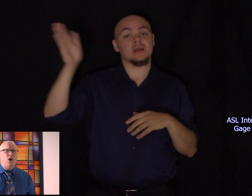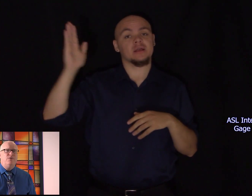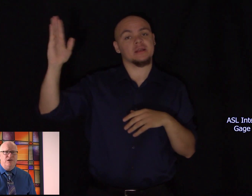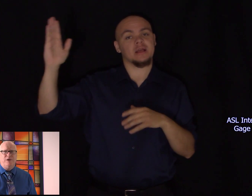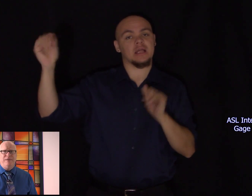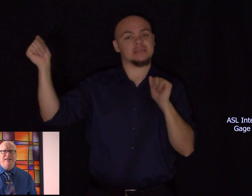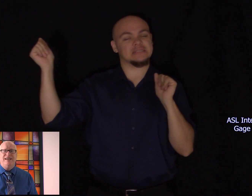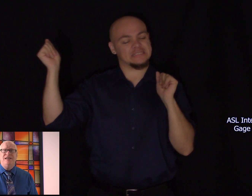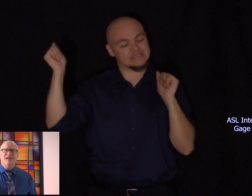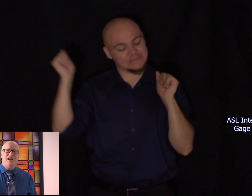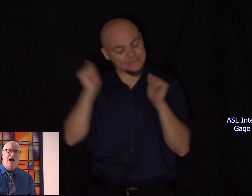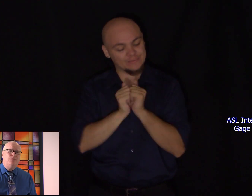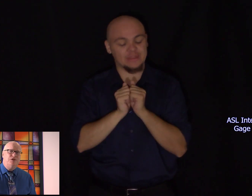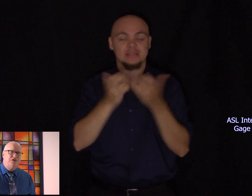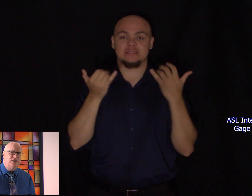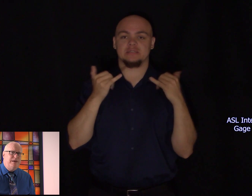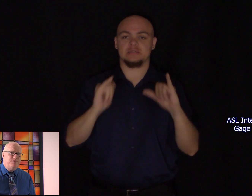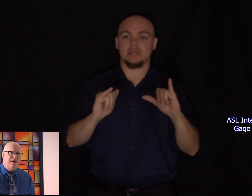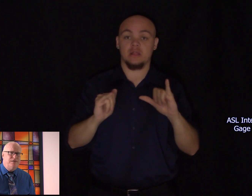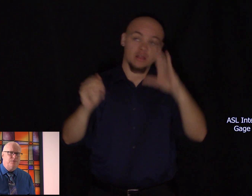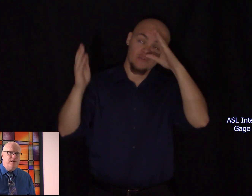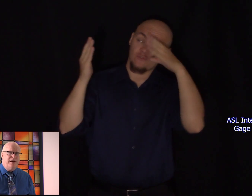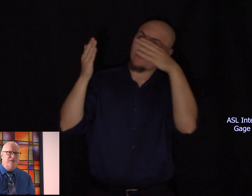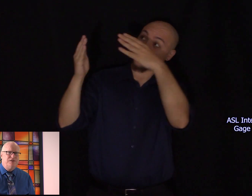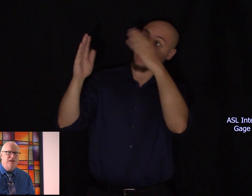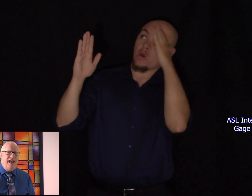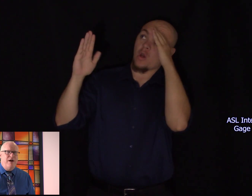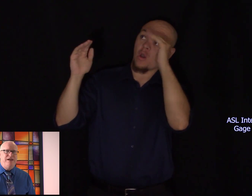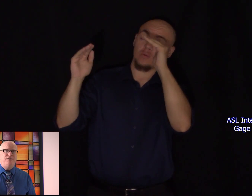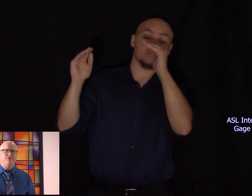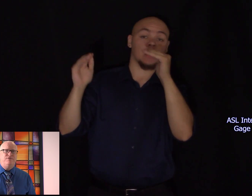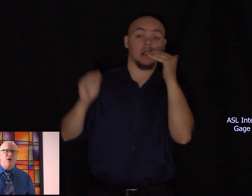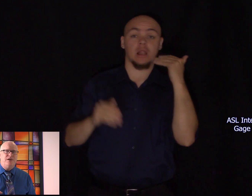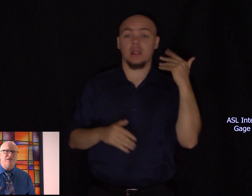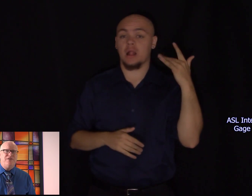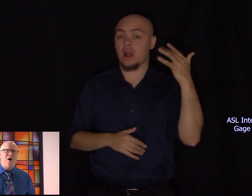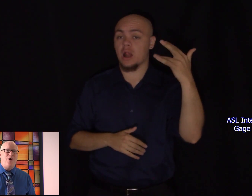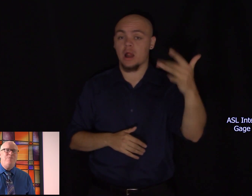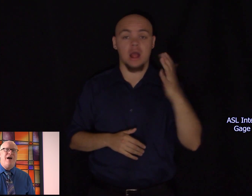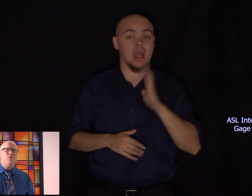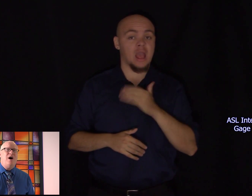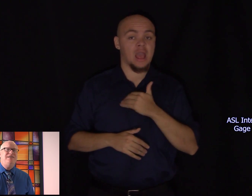over and we meet again God will still be present with us and we need to focus on the hope that one